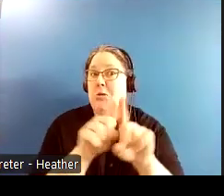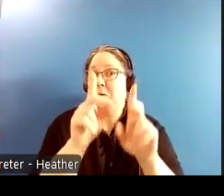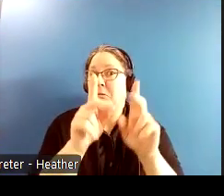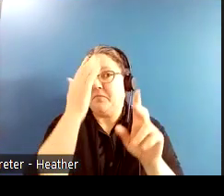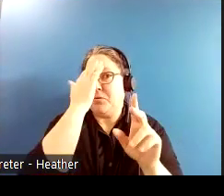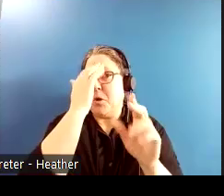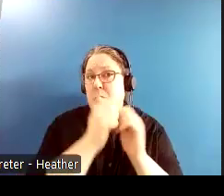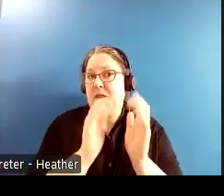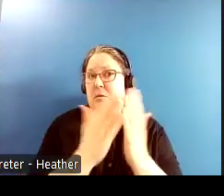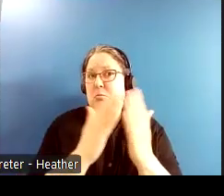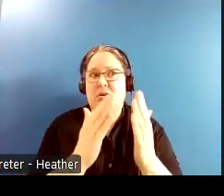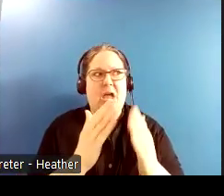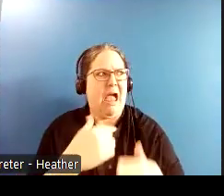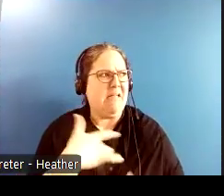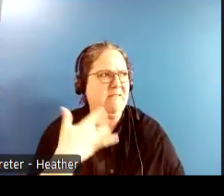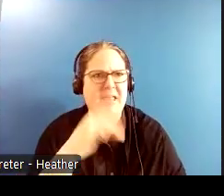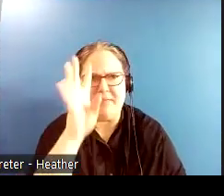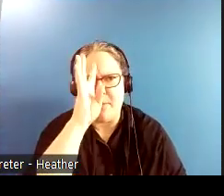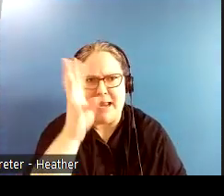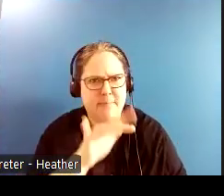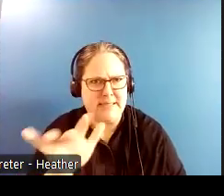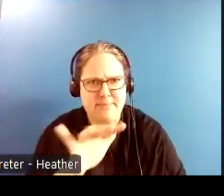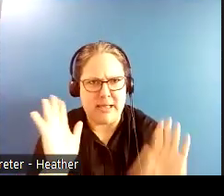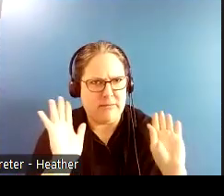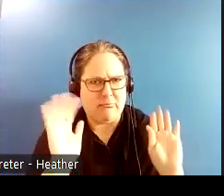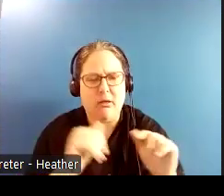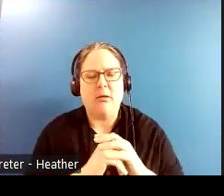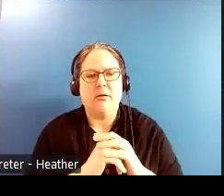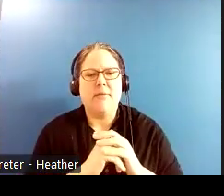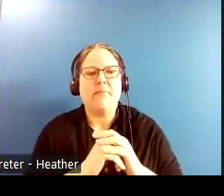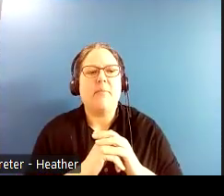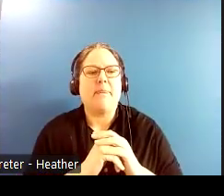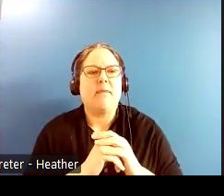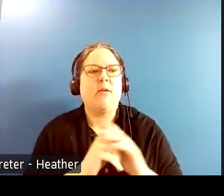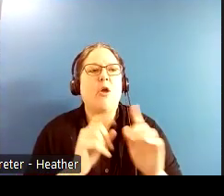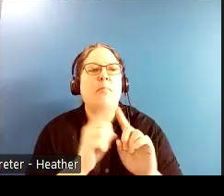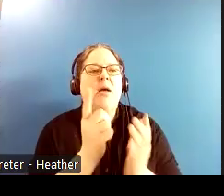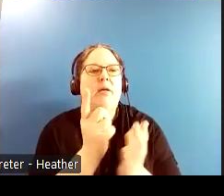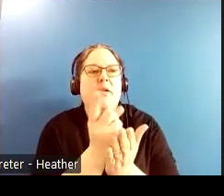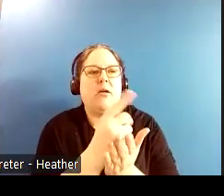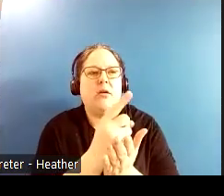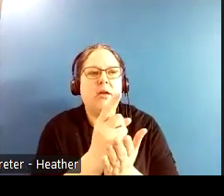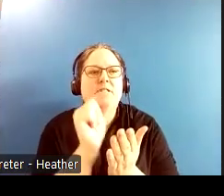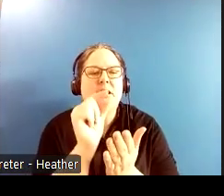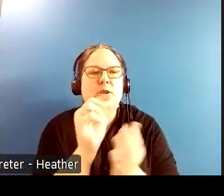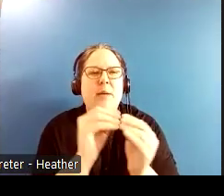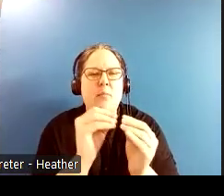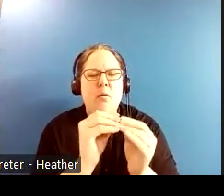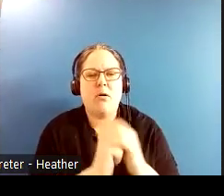seem to like make up spelling. Um, uh, which is a point of the compass or just a little more. So,